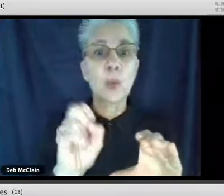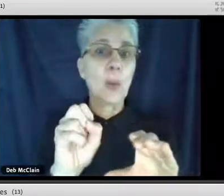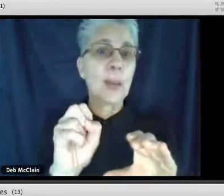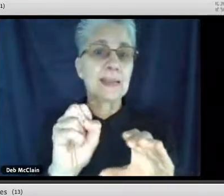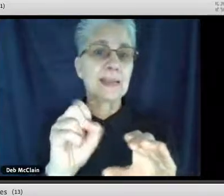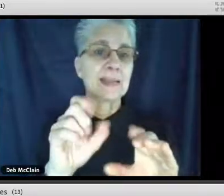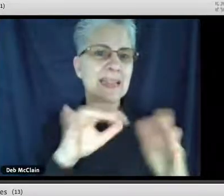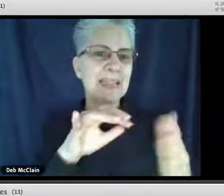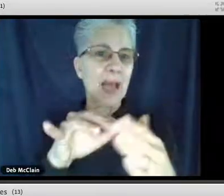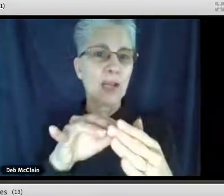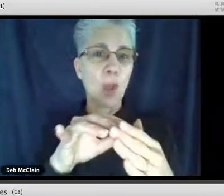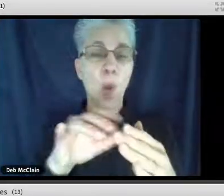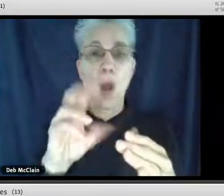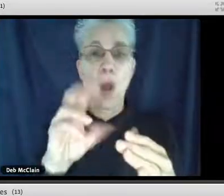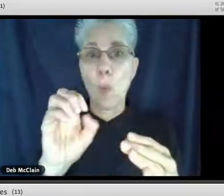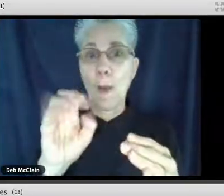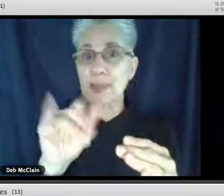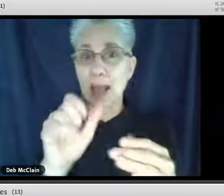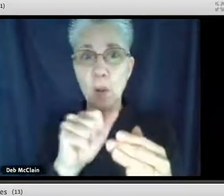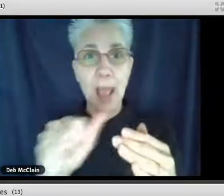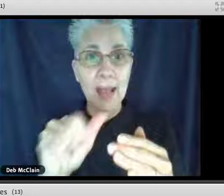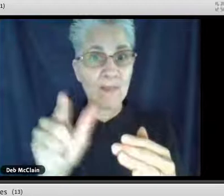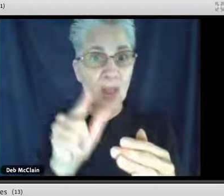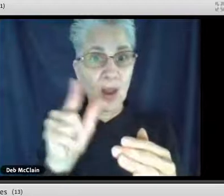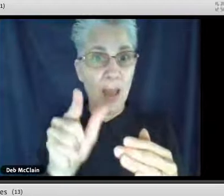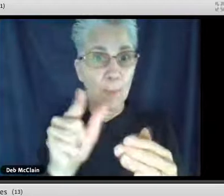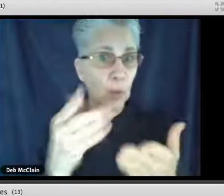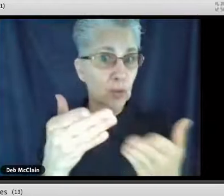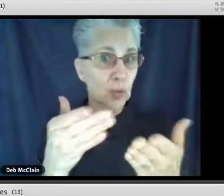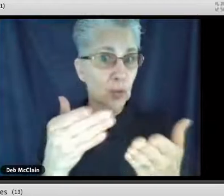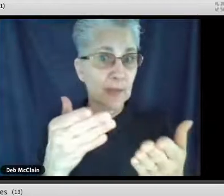on any part of their library services even if it's an in-person thing?